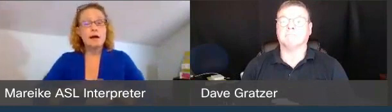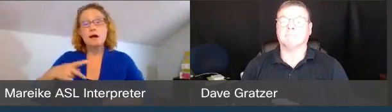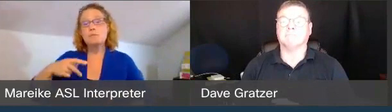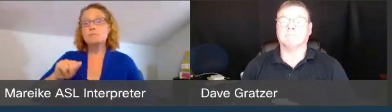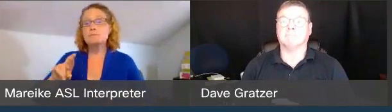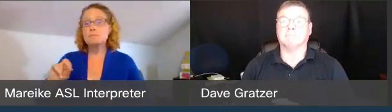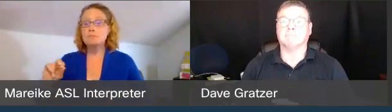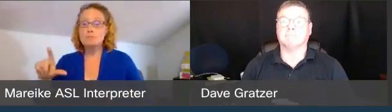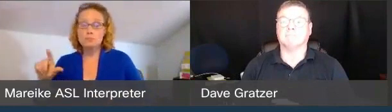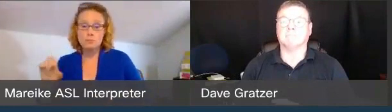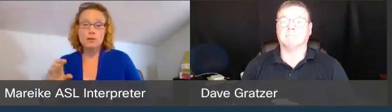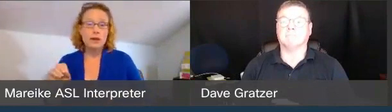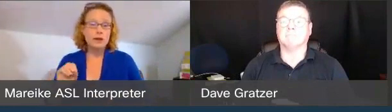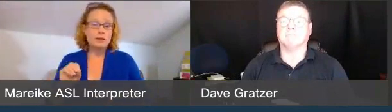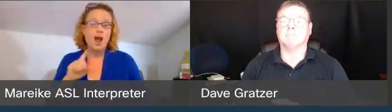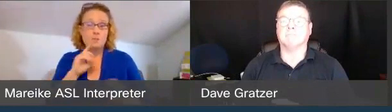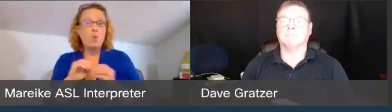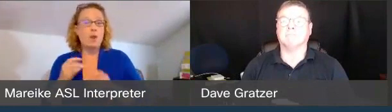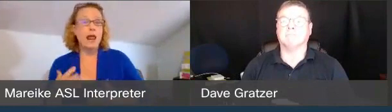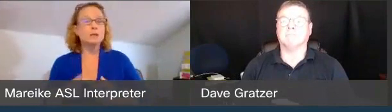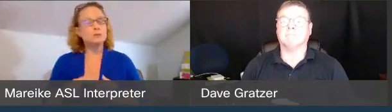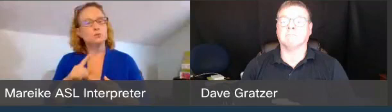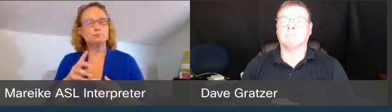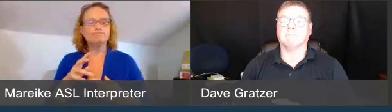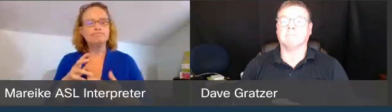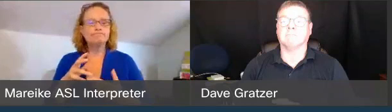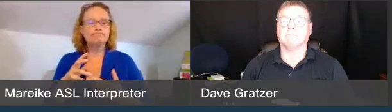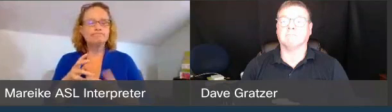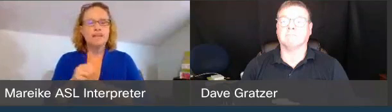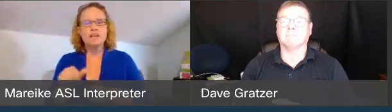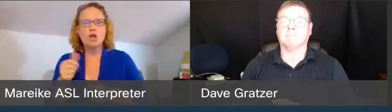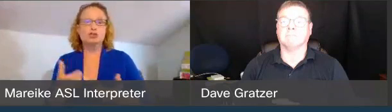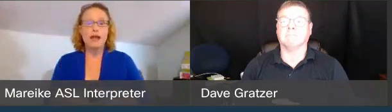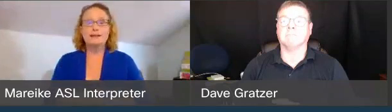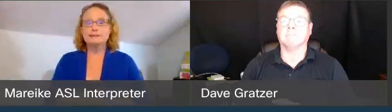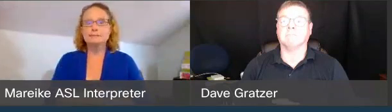and are much more likely to sort of get another chance when we're involved.